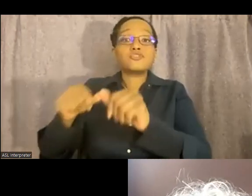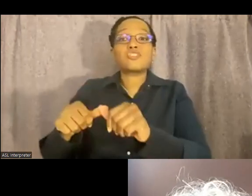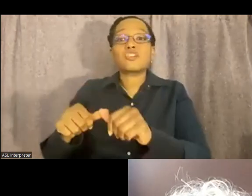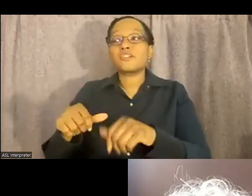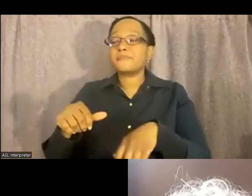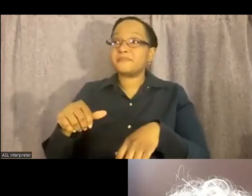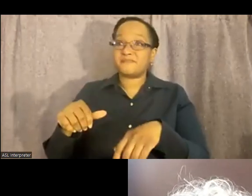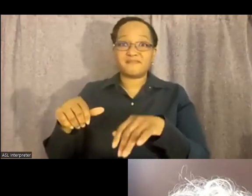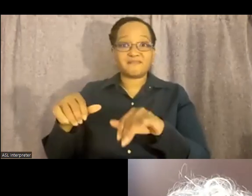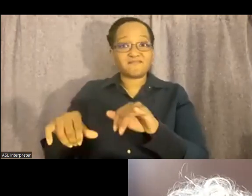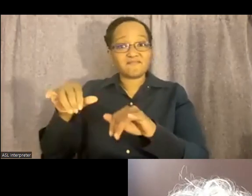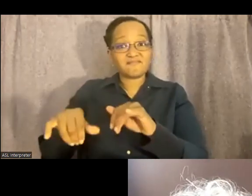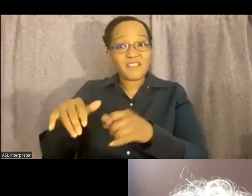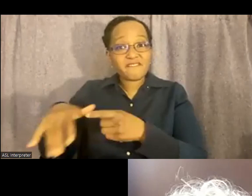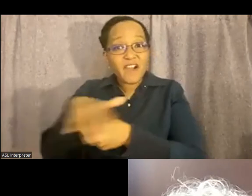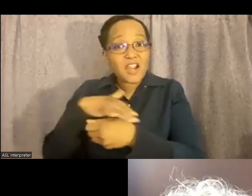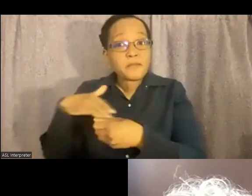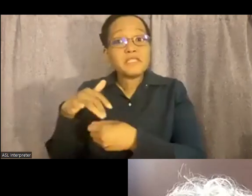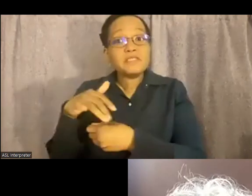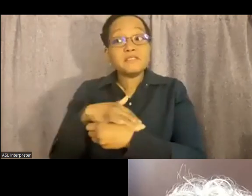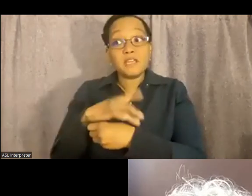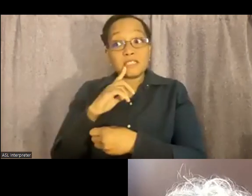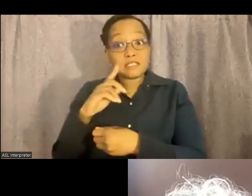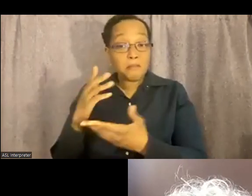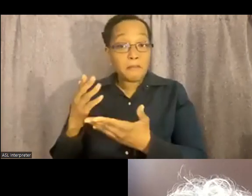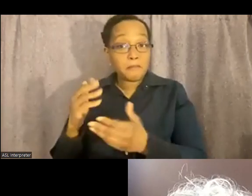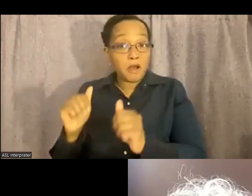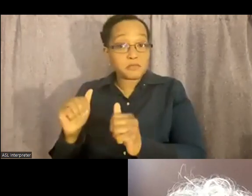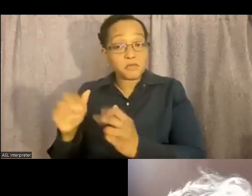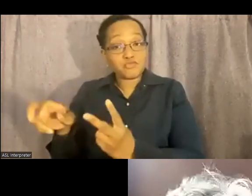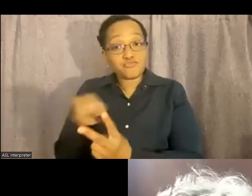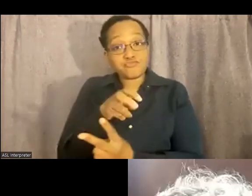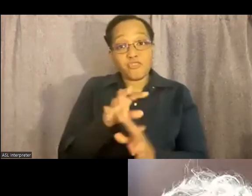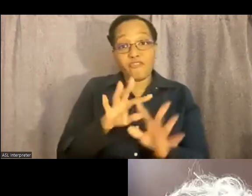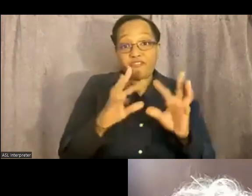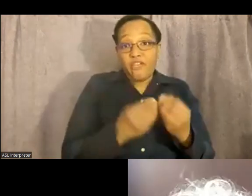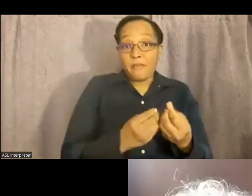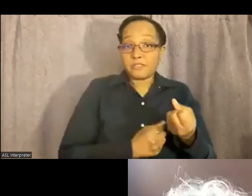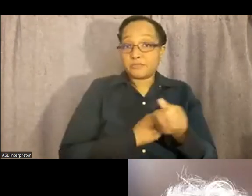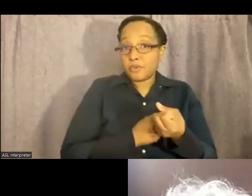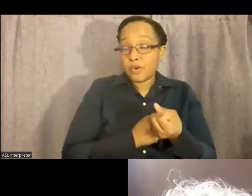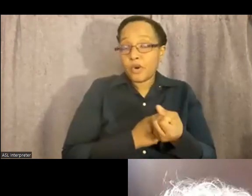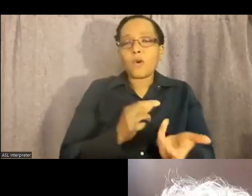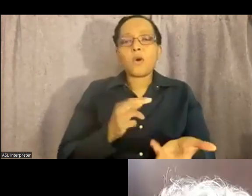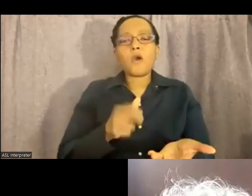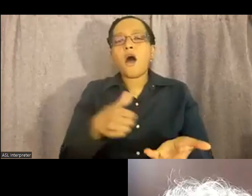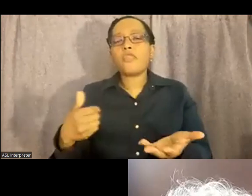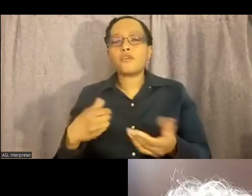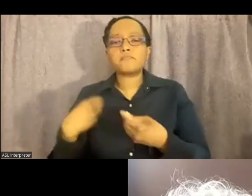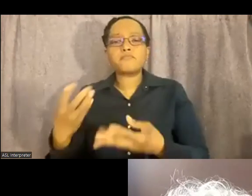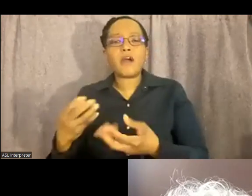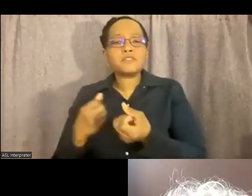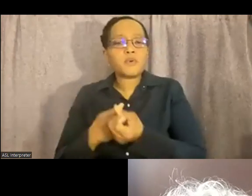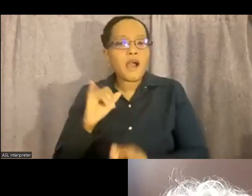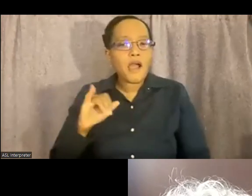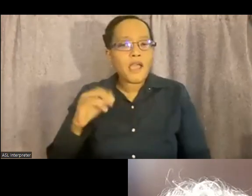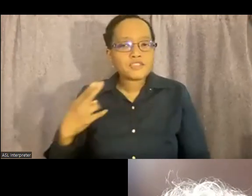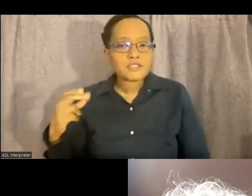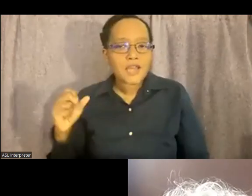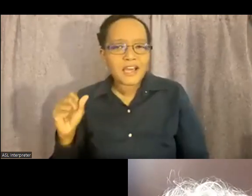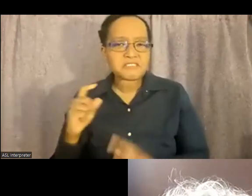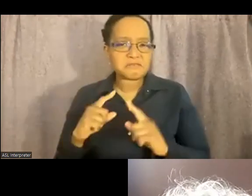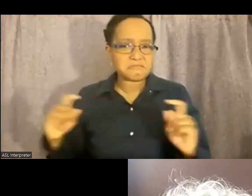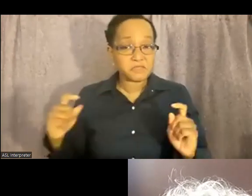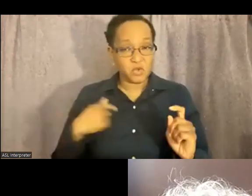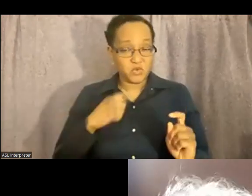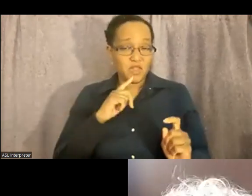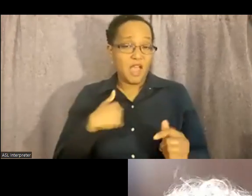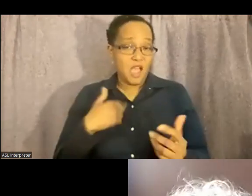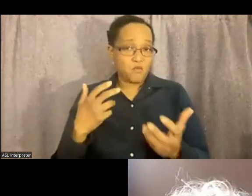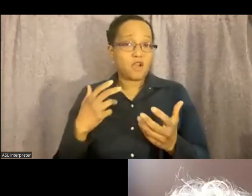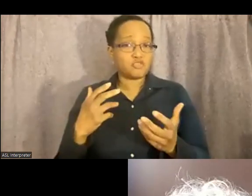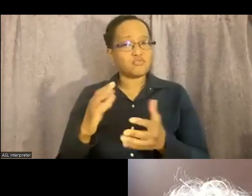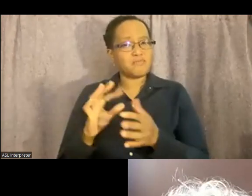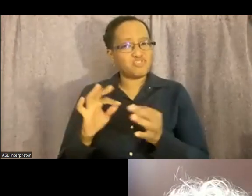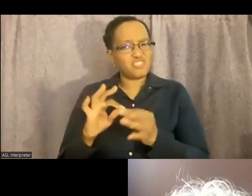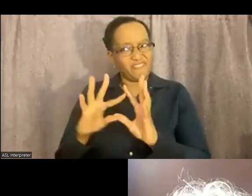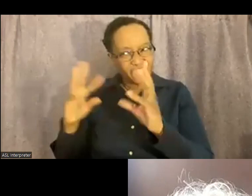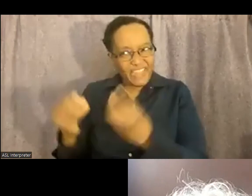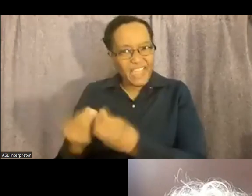safe for families to support . I want to include the families for sure , for